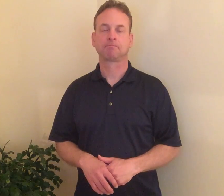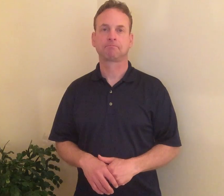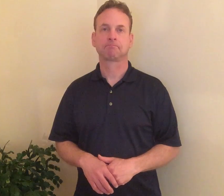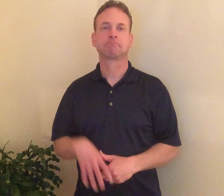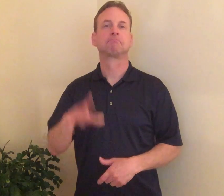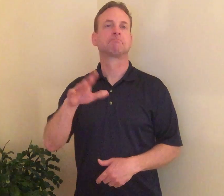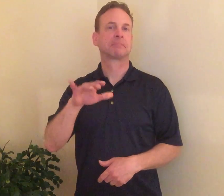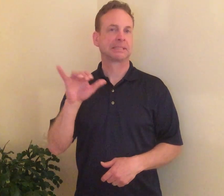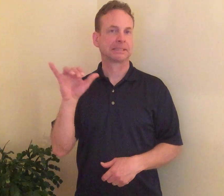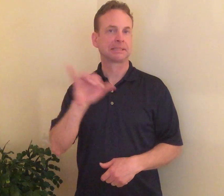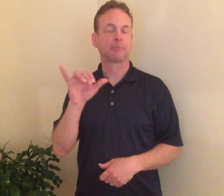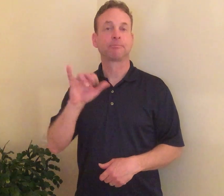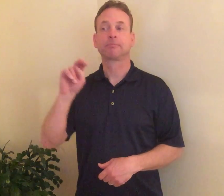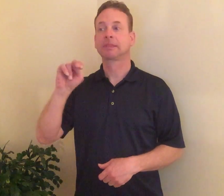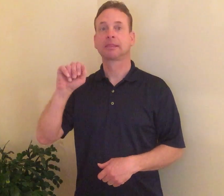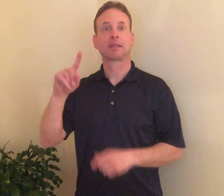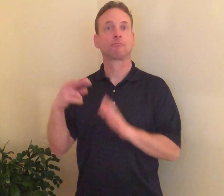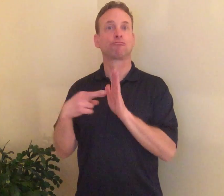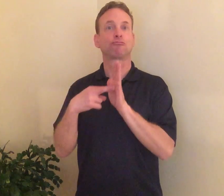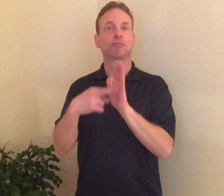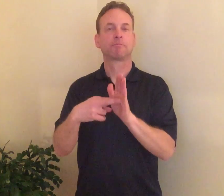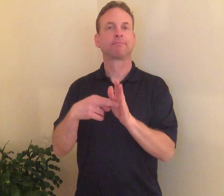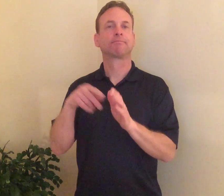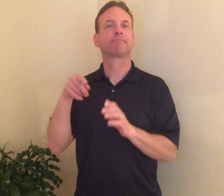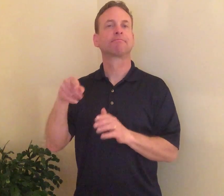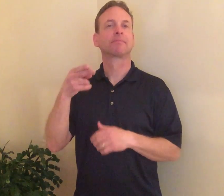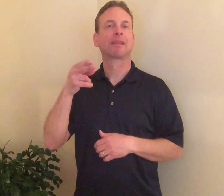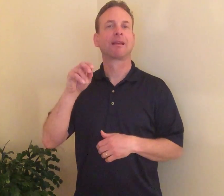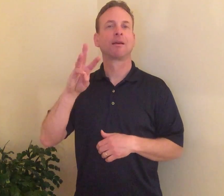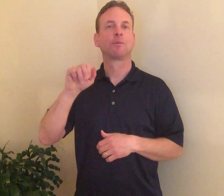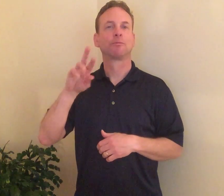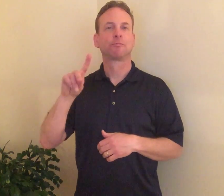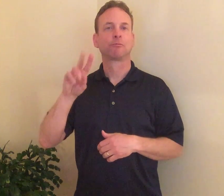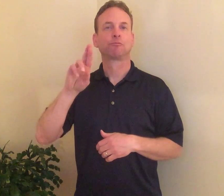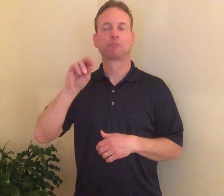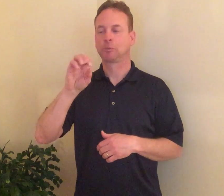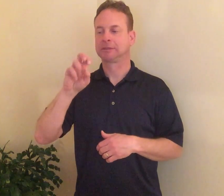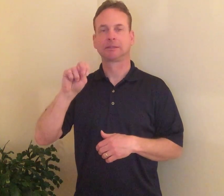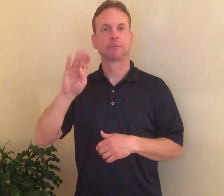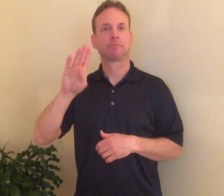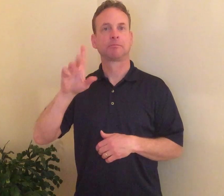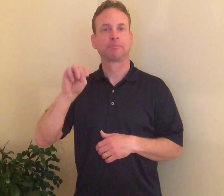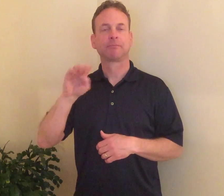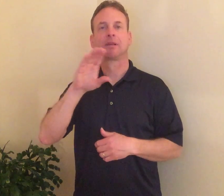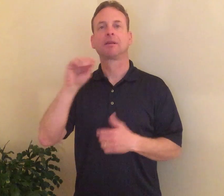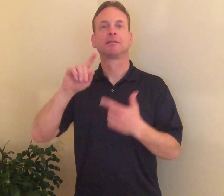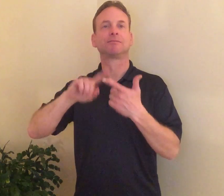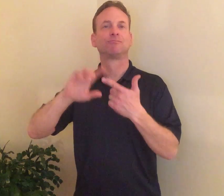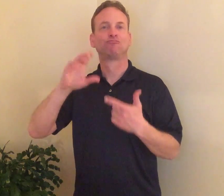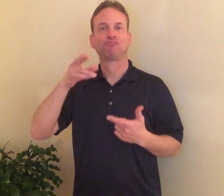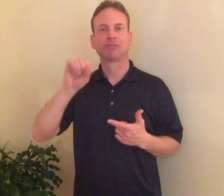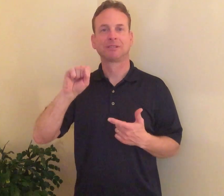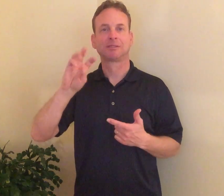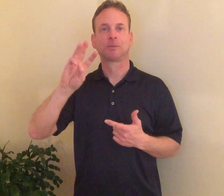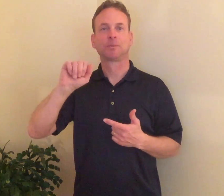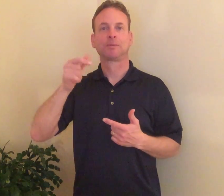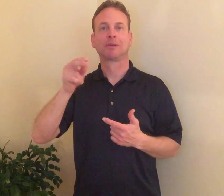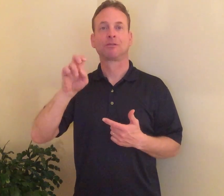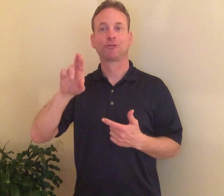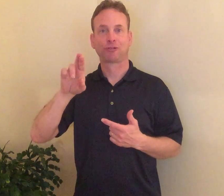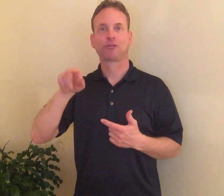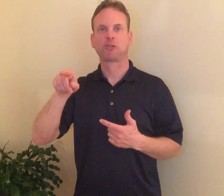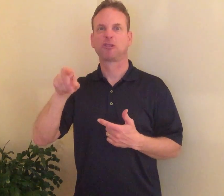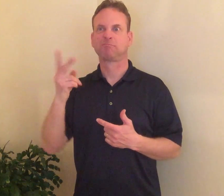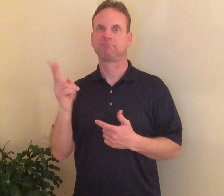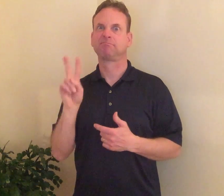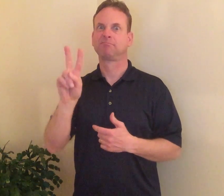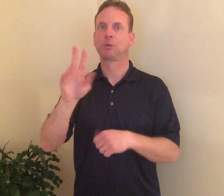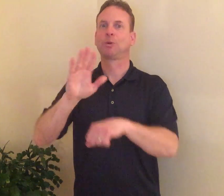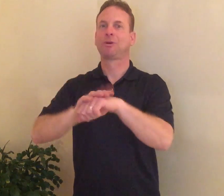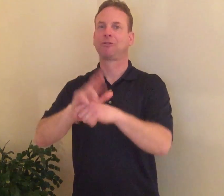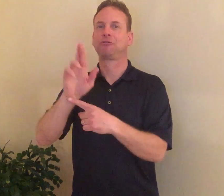In addition, NAD representatives Howard Rosenblum and Chris Wagner were also on the RATF, and